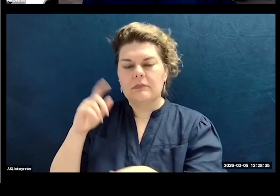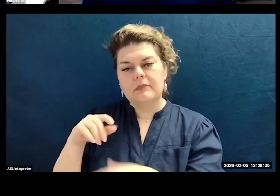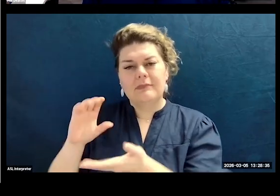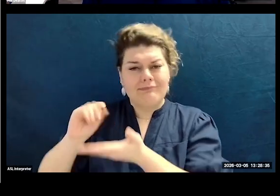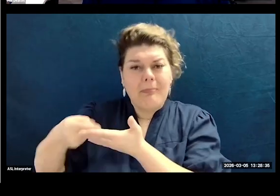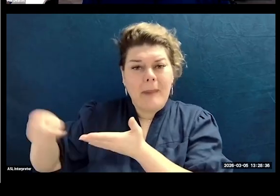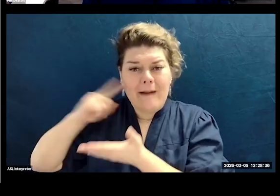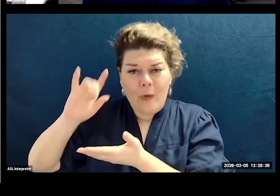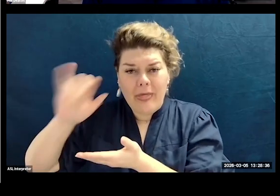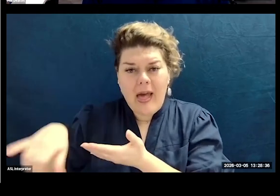with those persistent links.